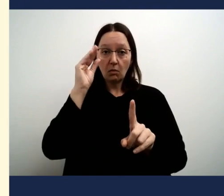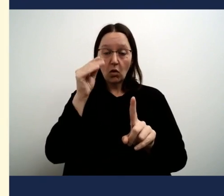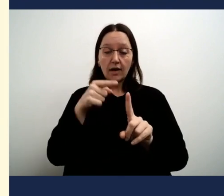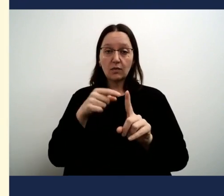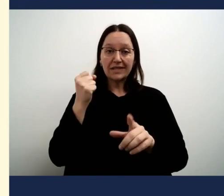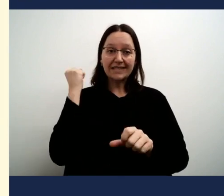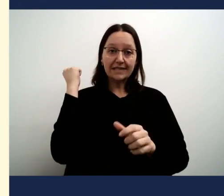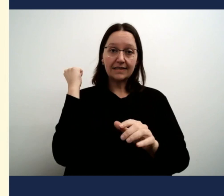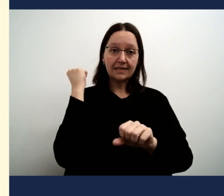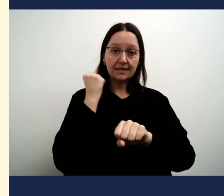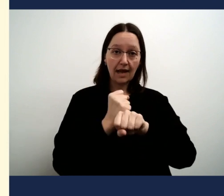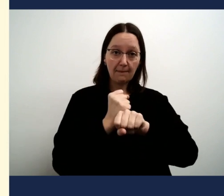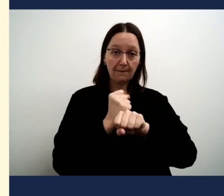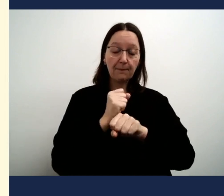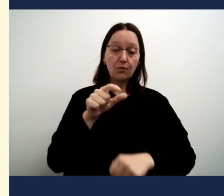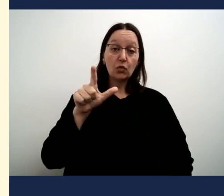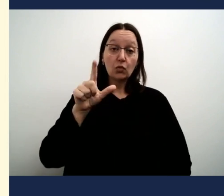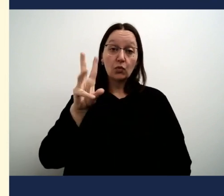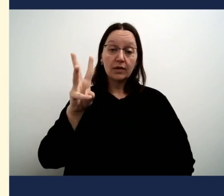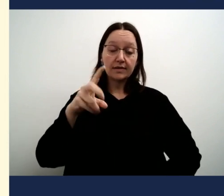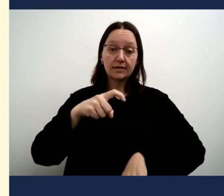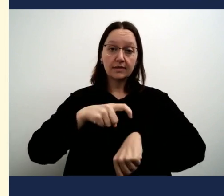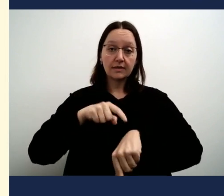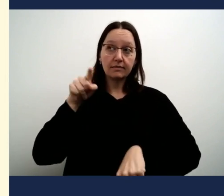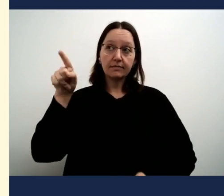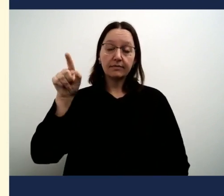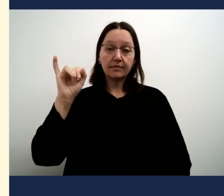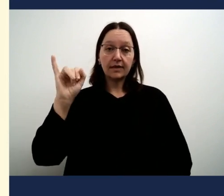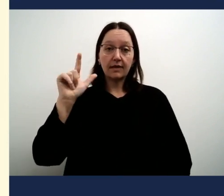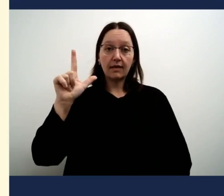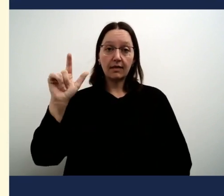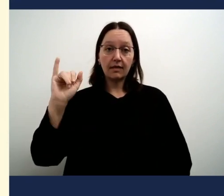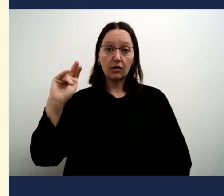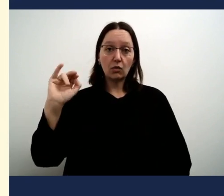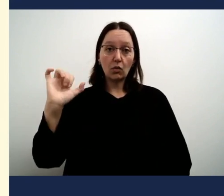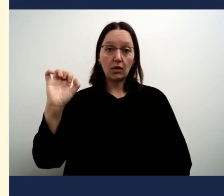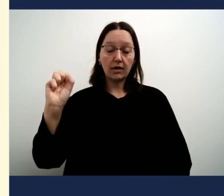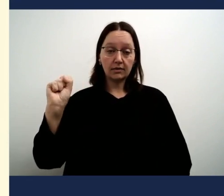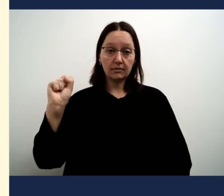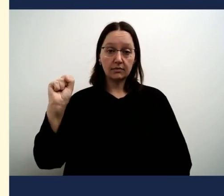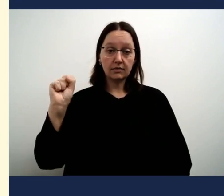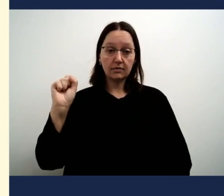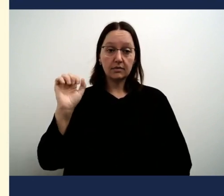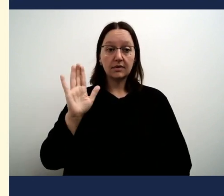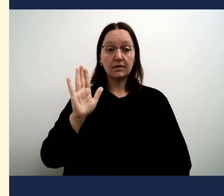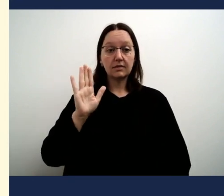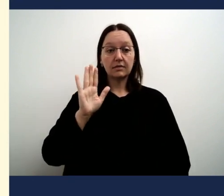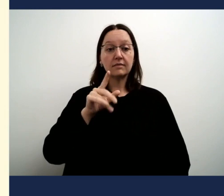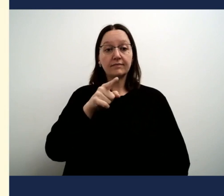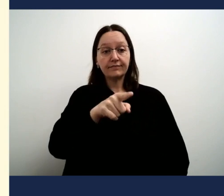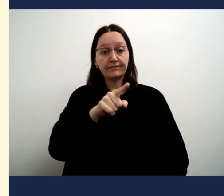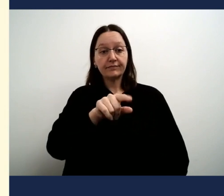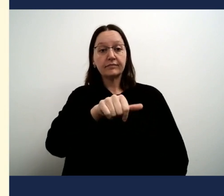Another factor is that according to many surveys over years, we're finding that one